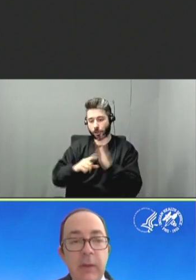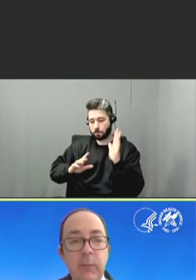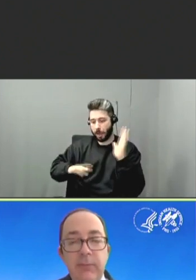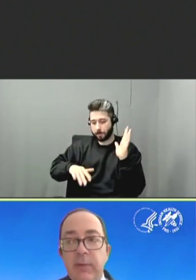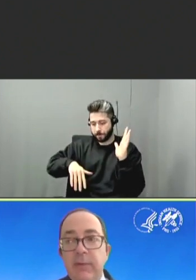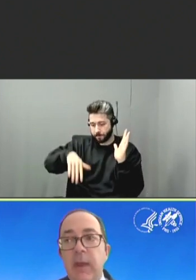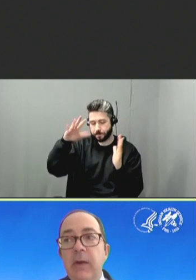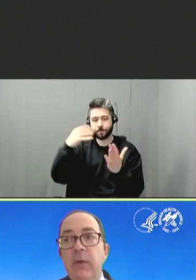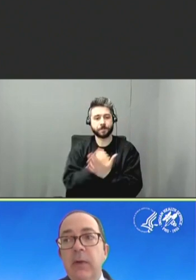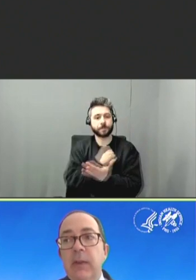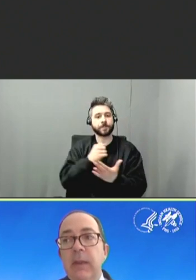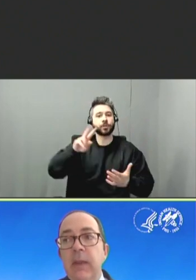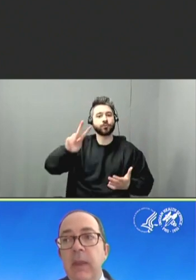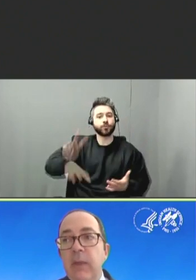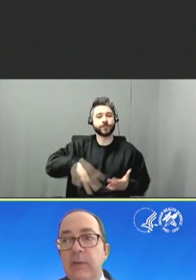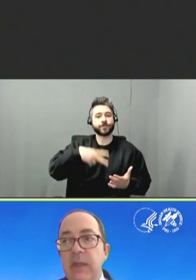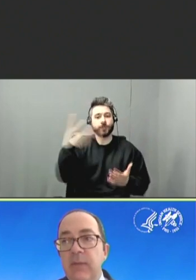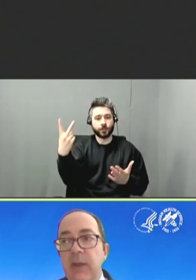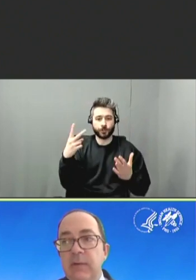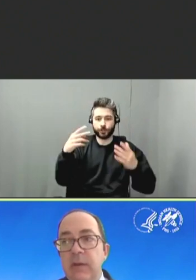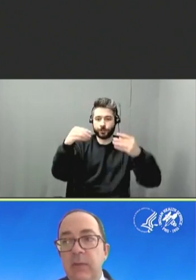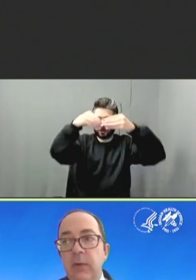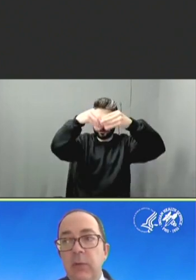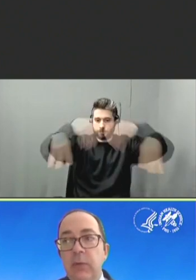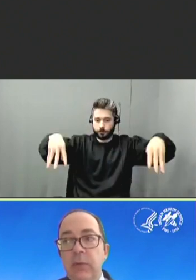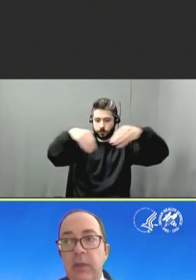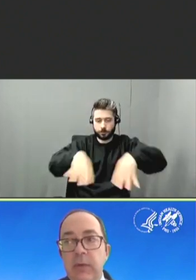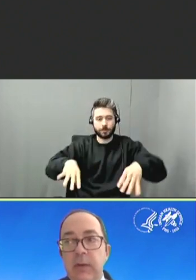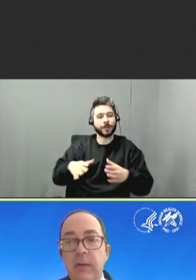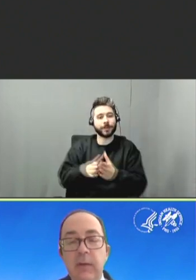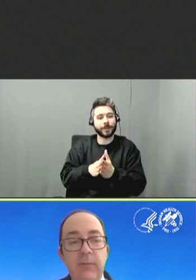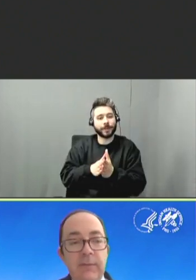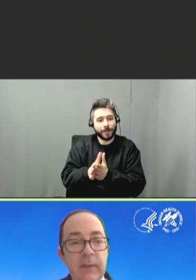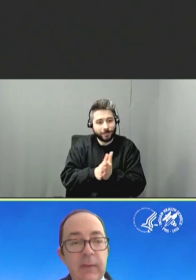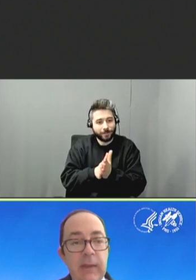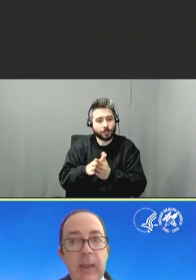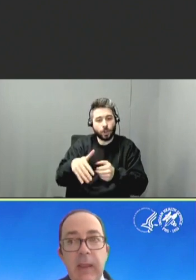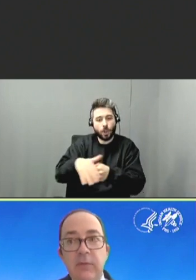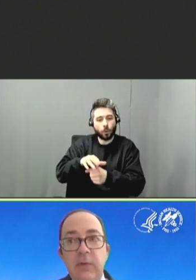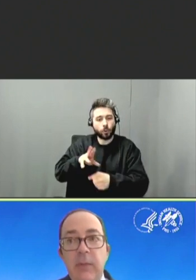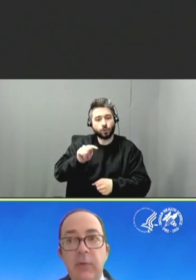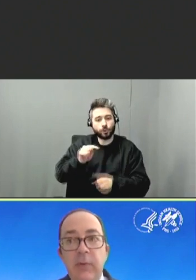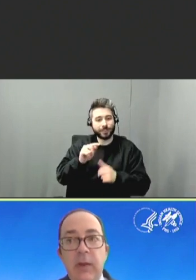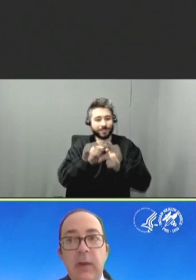a reverse hierarchy in which innovation at the local unit, facility, and tribal community